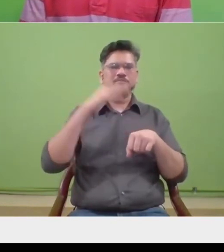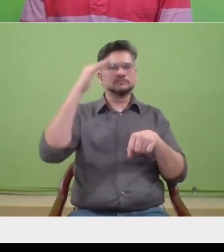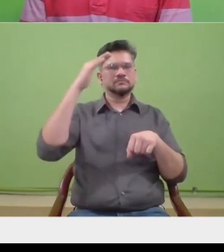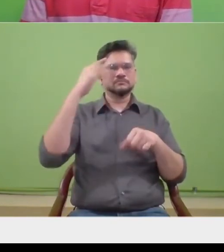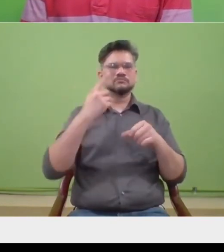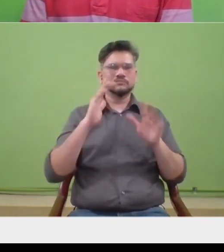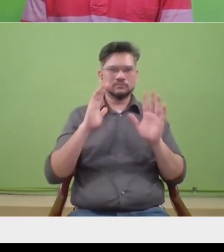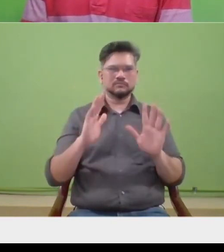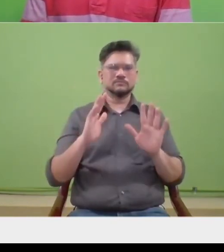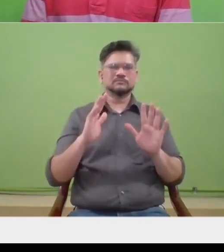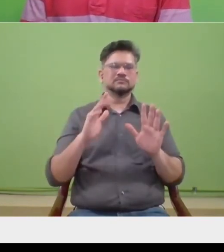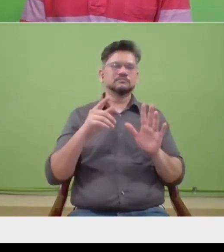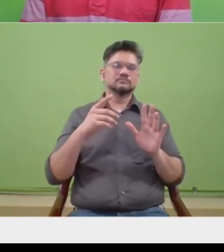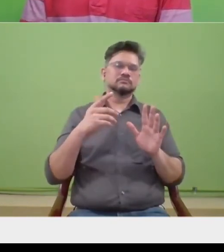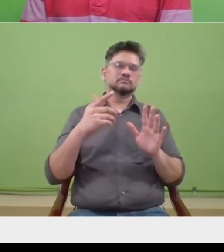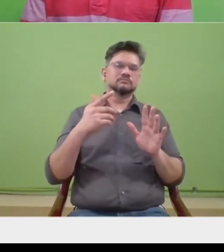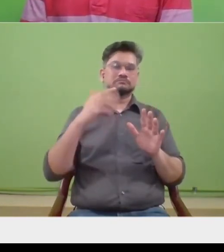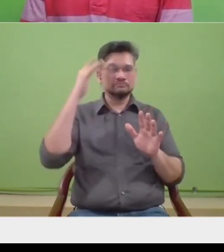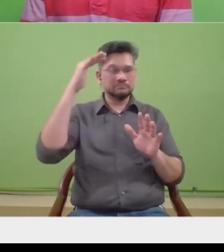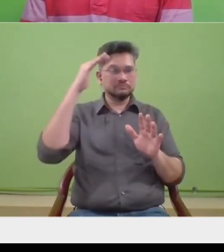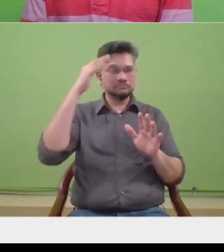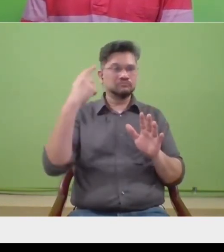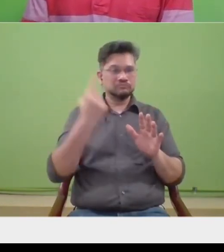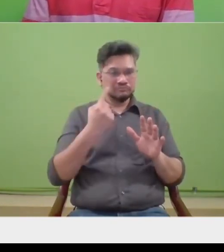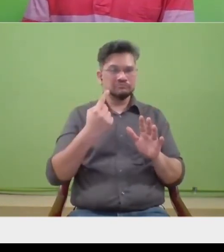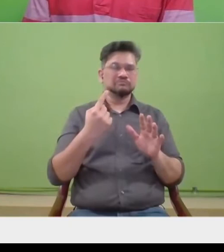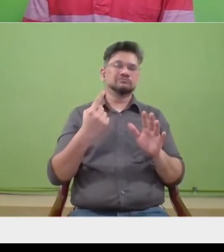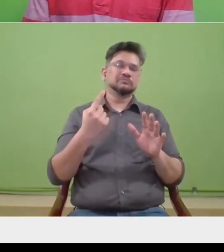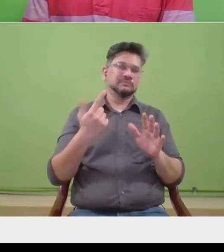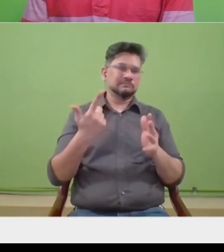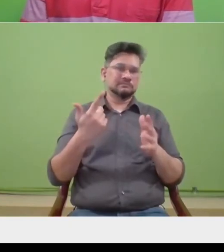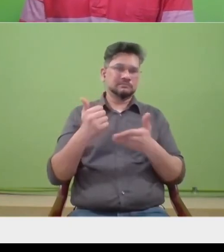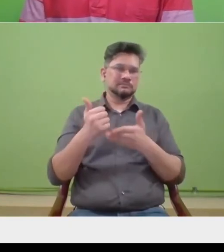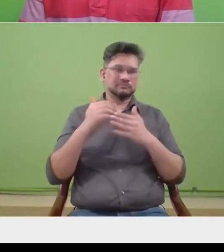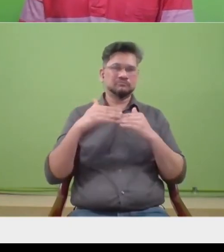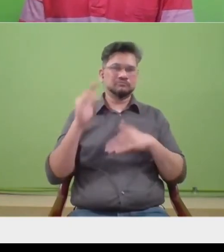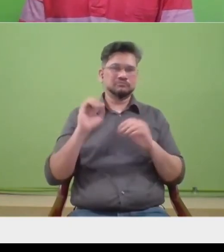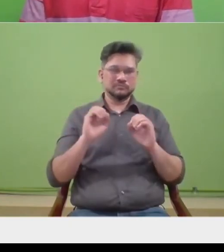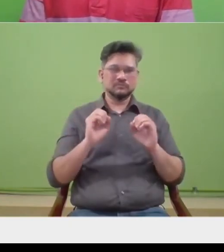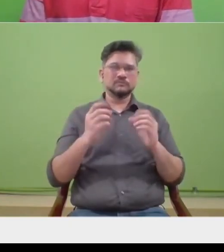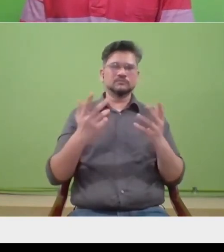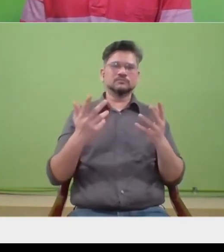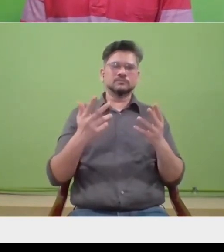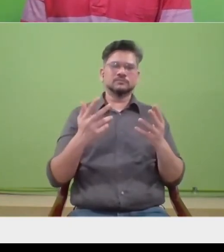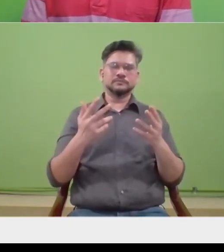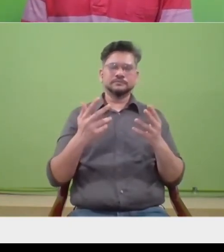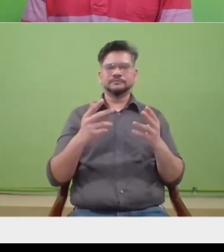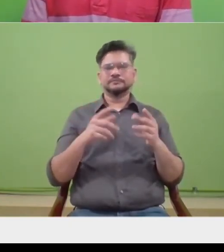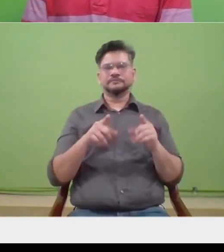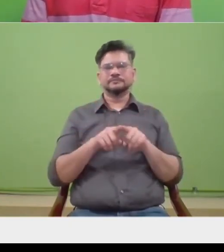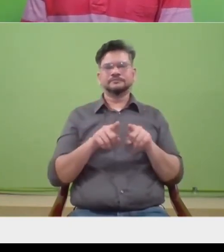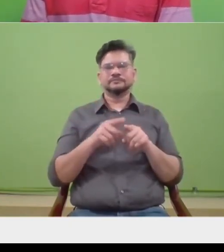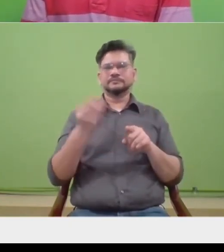because you know just the theories is not going to help so as somebody asked we do not have sign